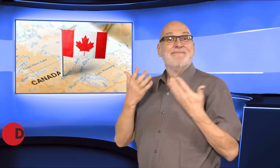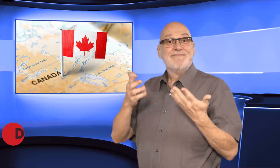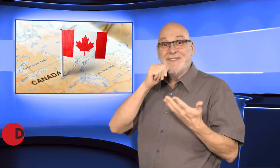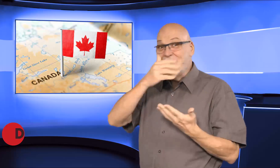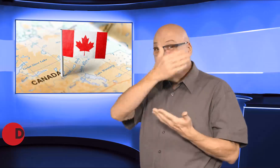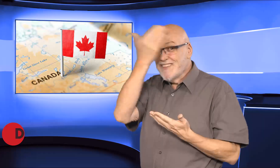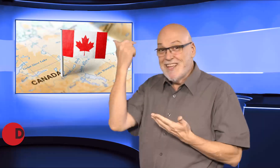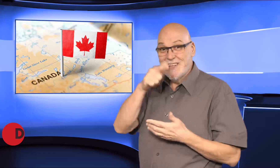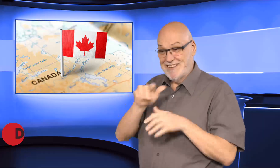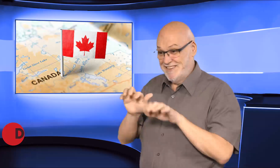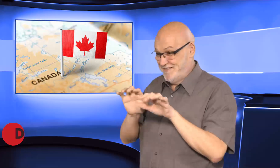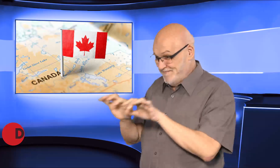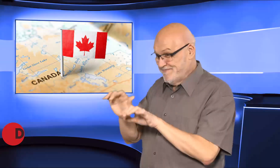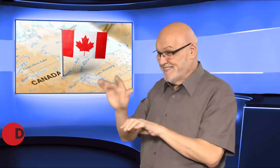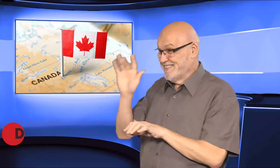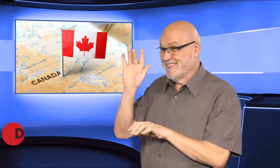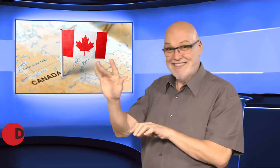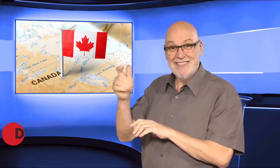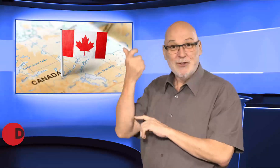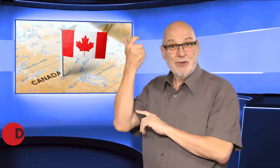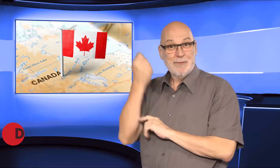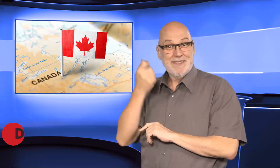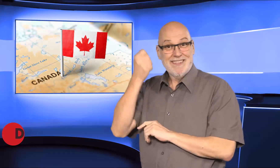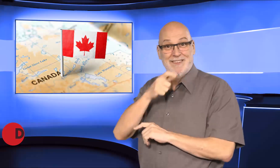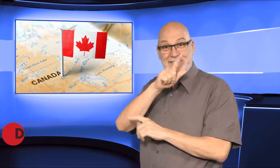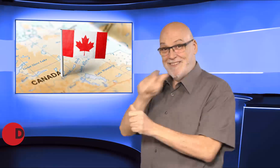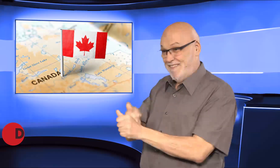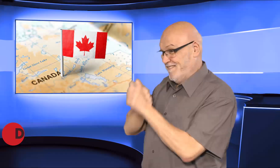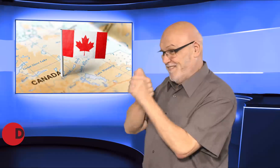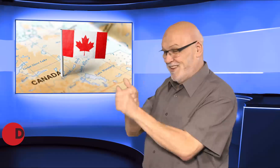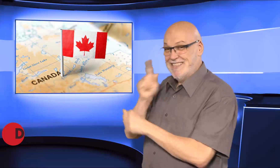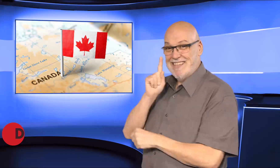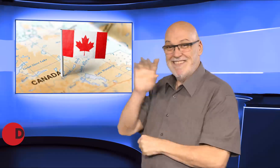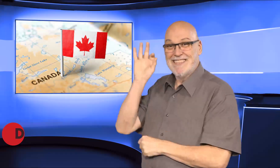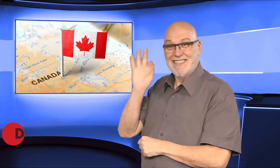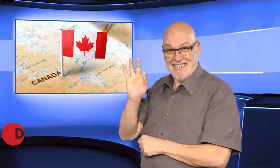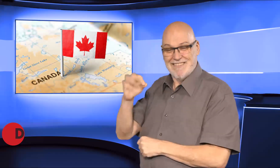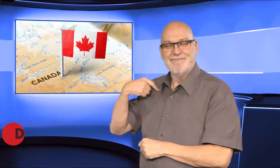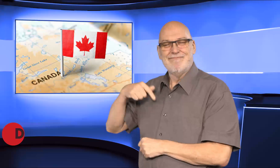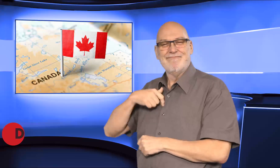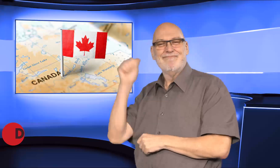Don't forget to subscribe, like, and follow DeafDots to